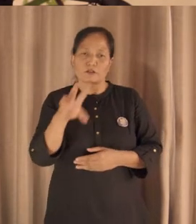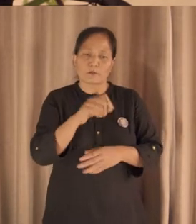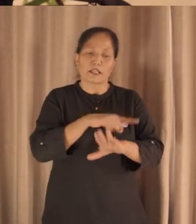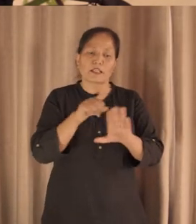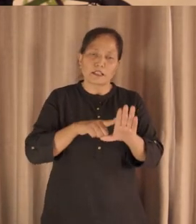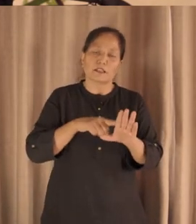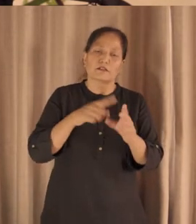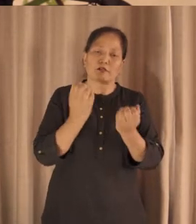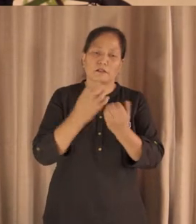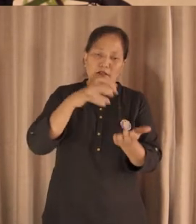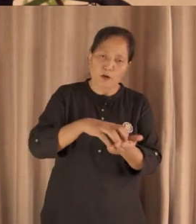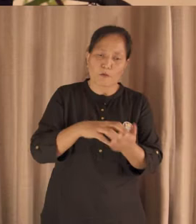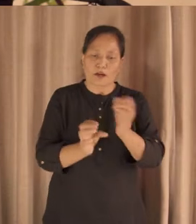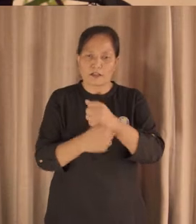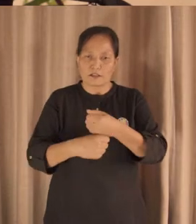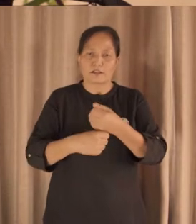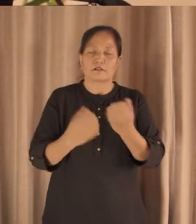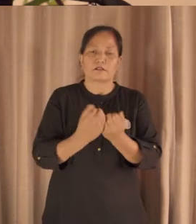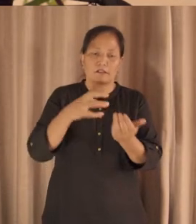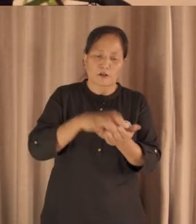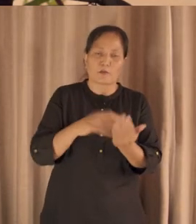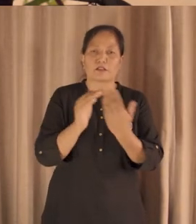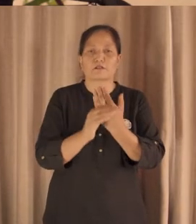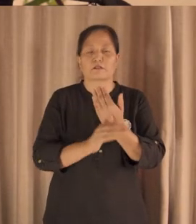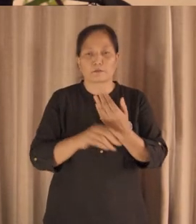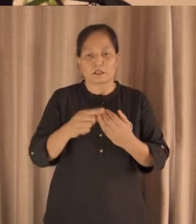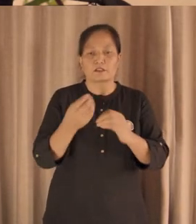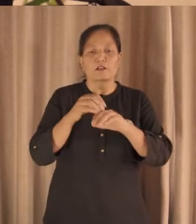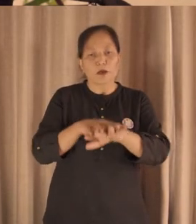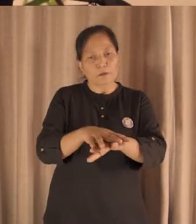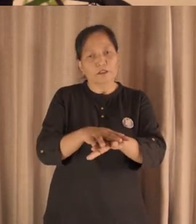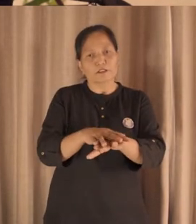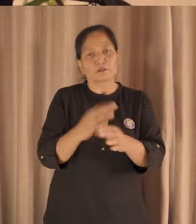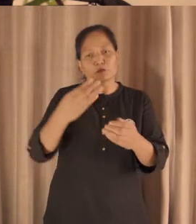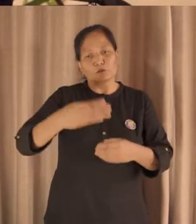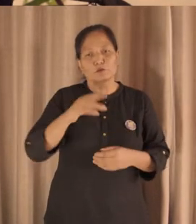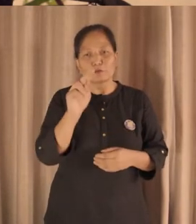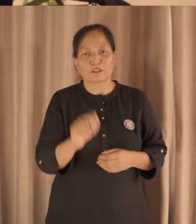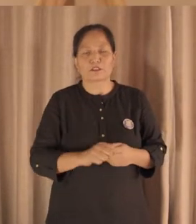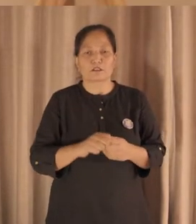how it should have been. It is the same with religious secularism and proportional inclusion